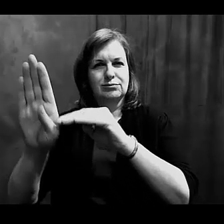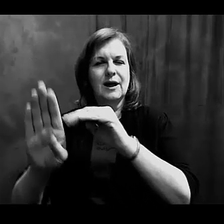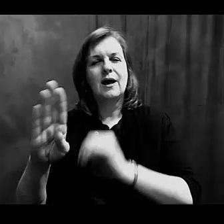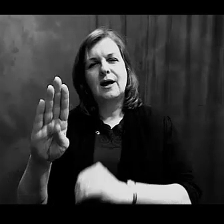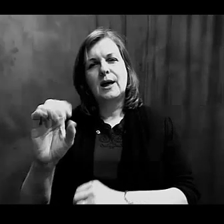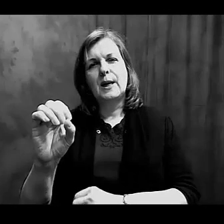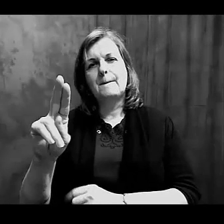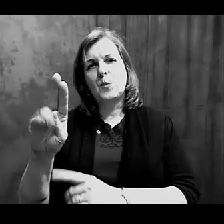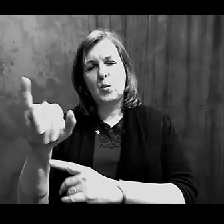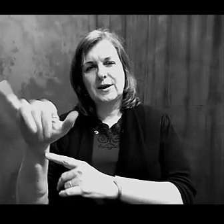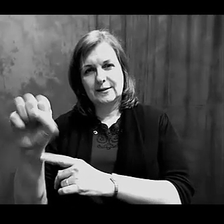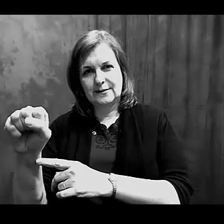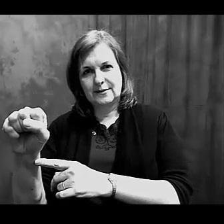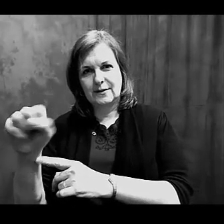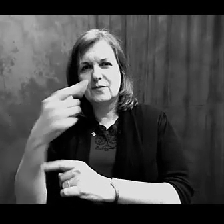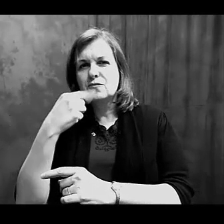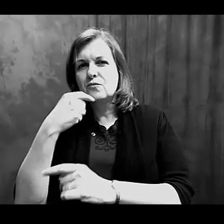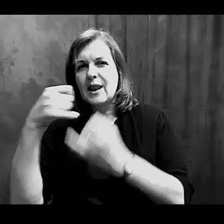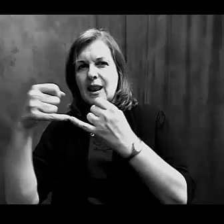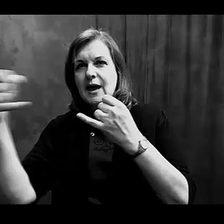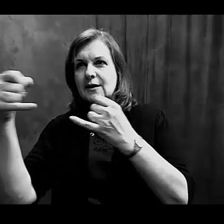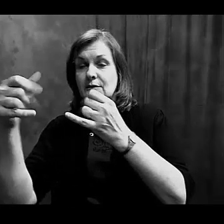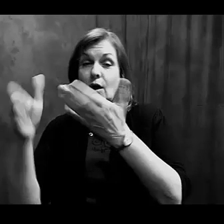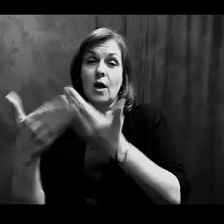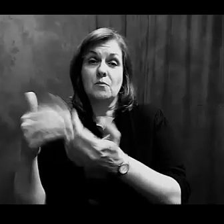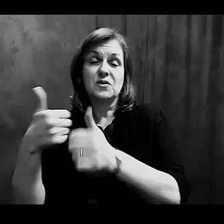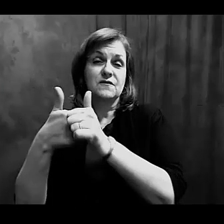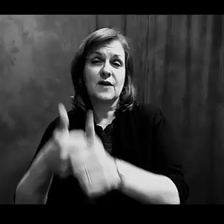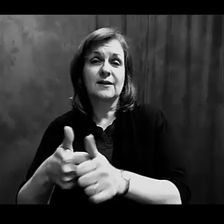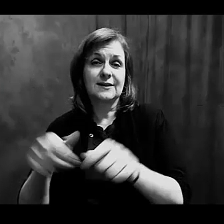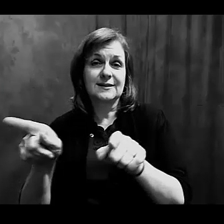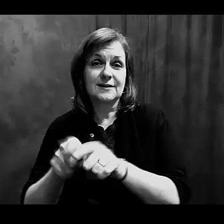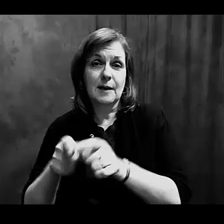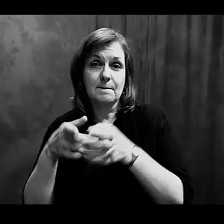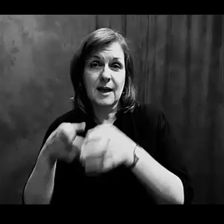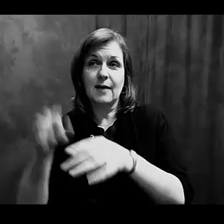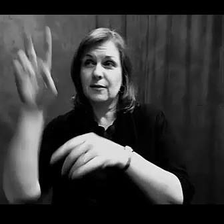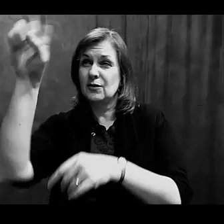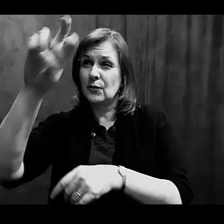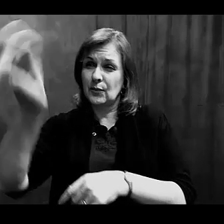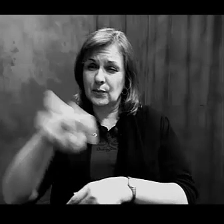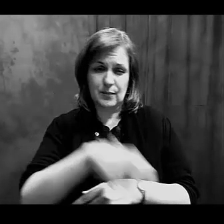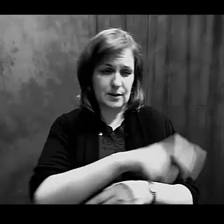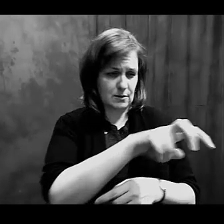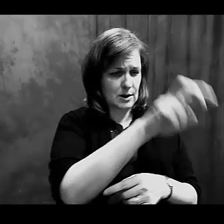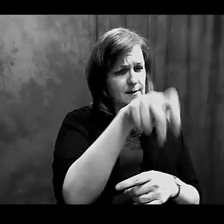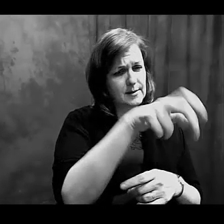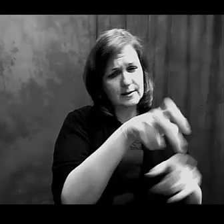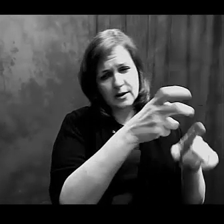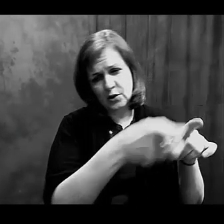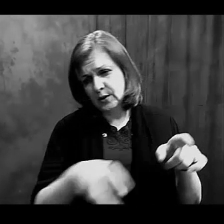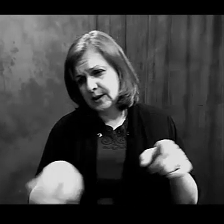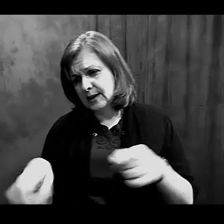[buoys] this red line - you see it follows almost the exact same track -- gets gobbled up down here the same place of turtle did and